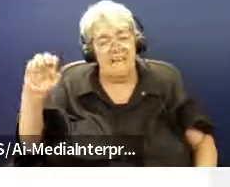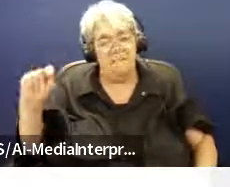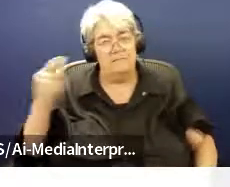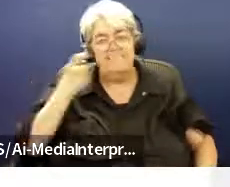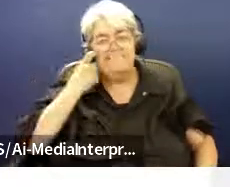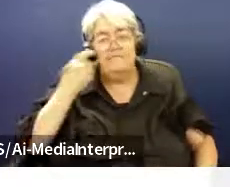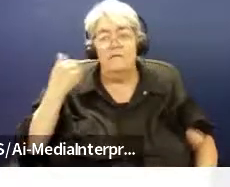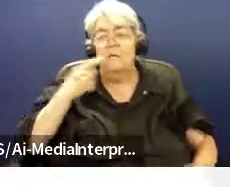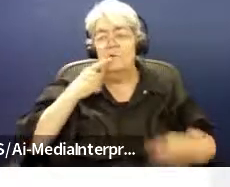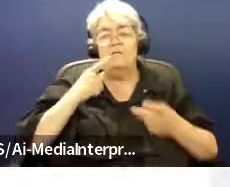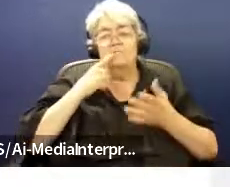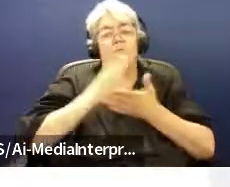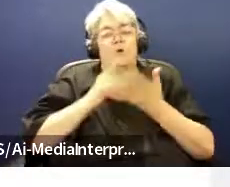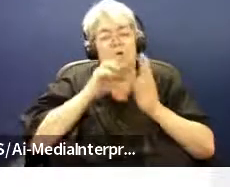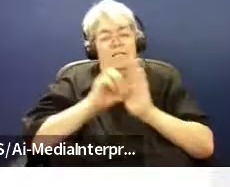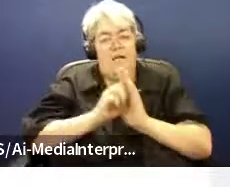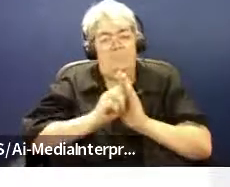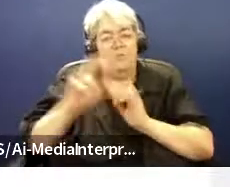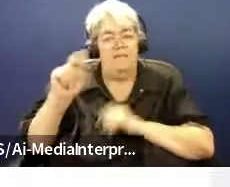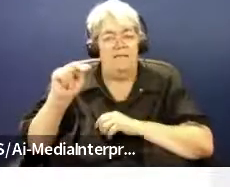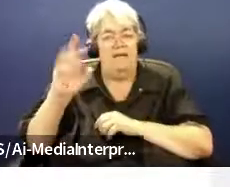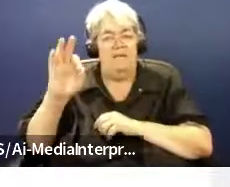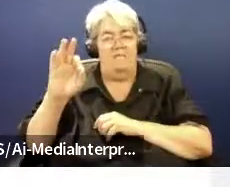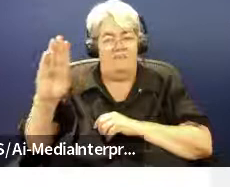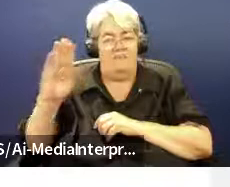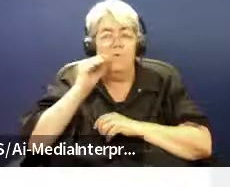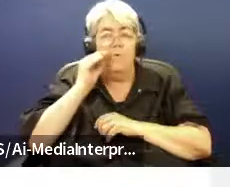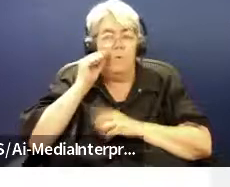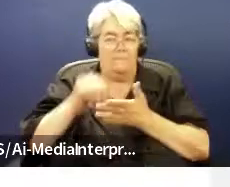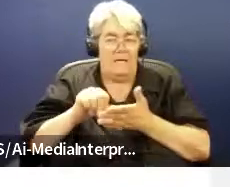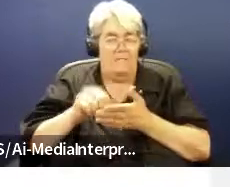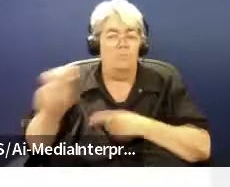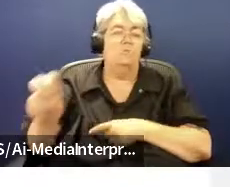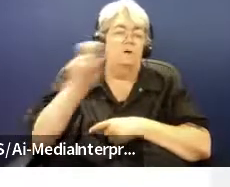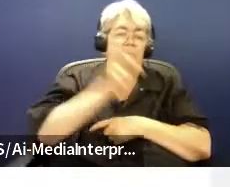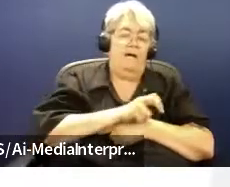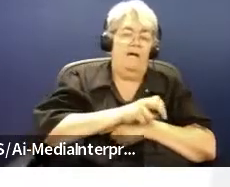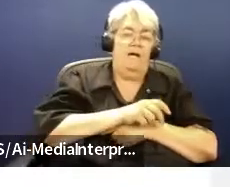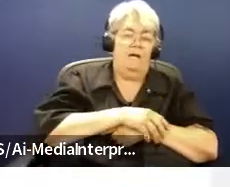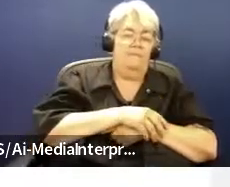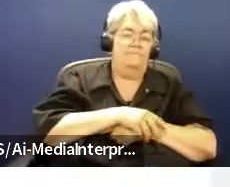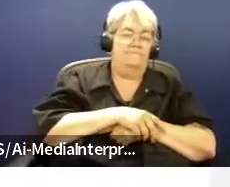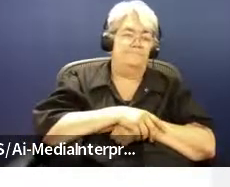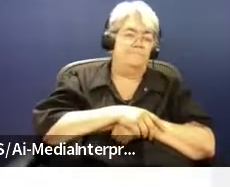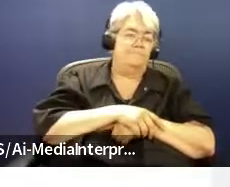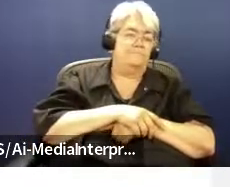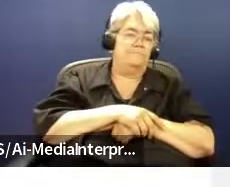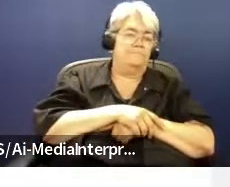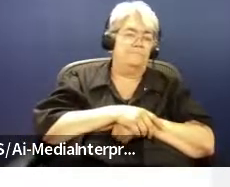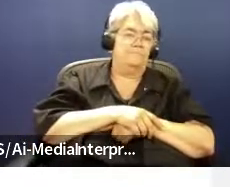I'm trying to think, graphics, we talked slightly about alt text before, we had some good examples back on the NFB homepage,